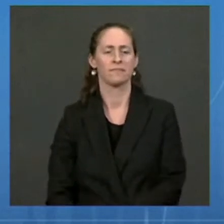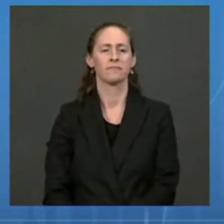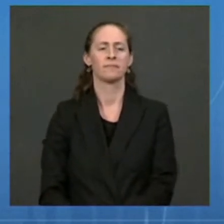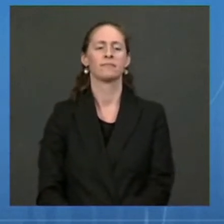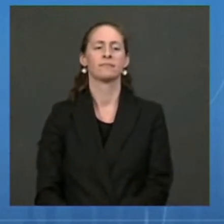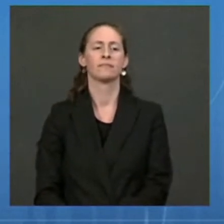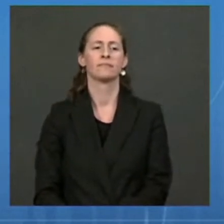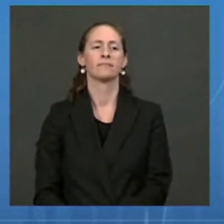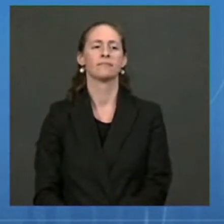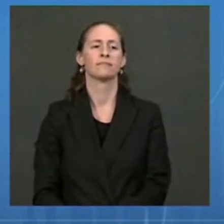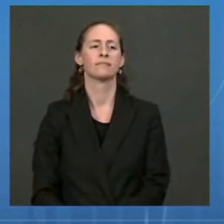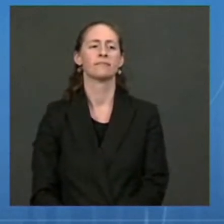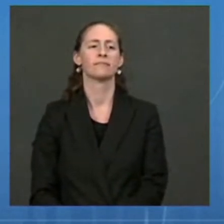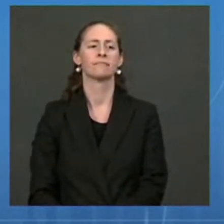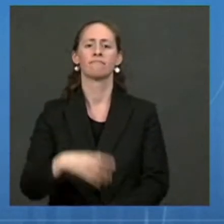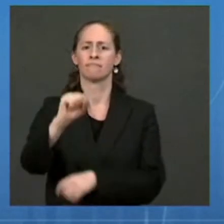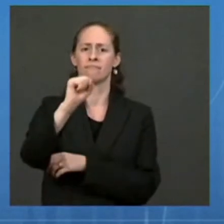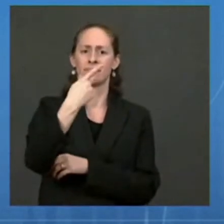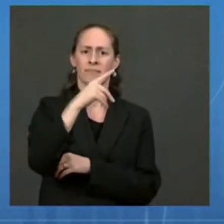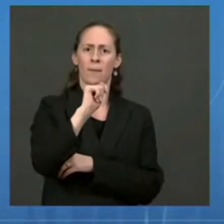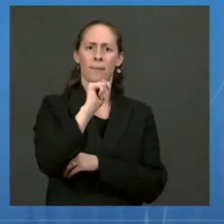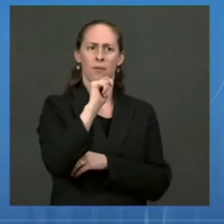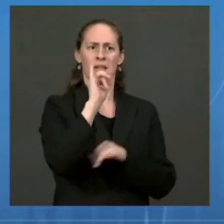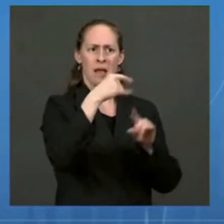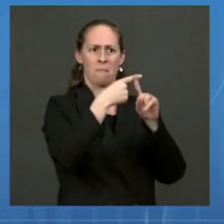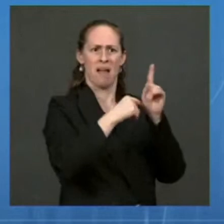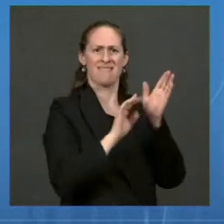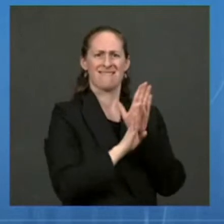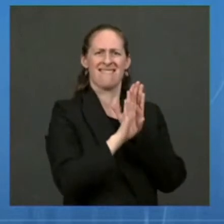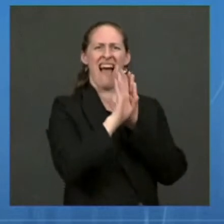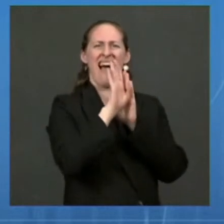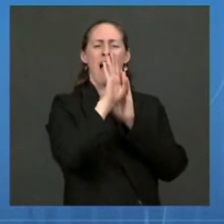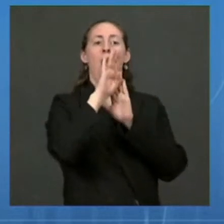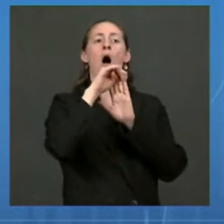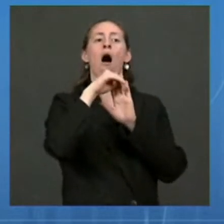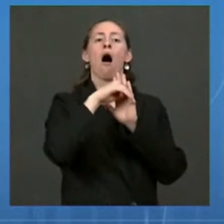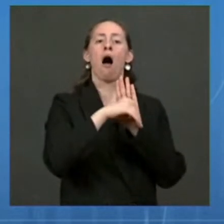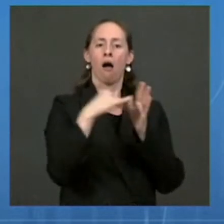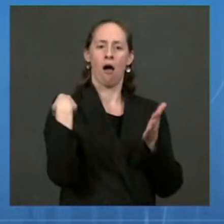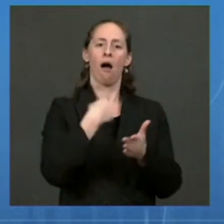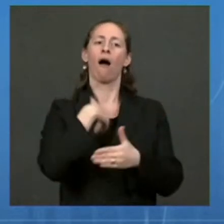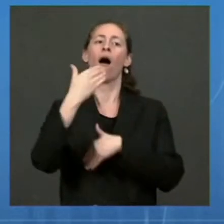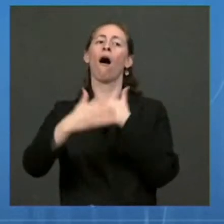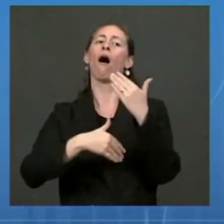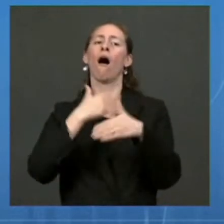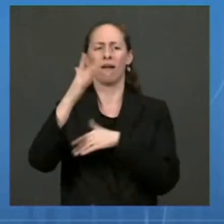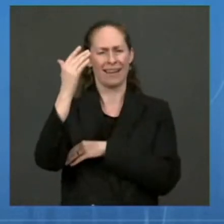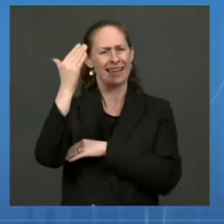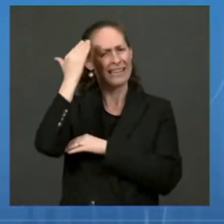AVERAGE DAILY CASE IS ABOUT 600,900 PER DAY REPRESENTING 16% DECREASE OVER THE PREVIOUS WEEK.